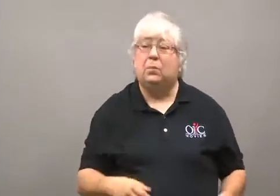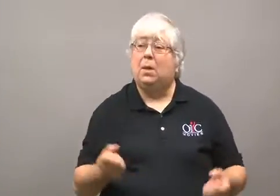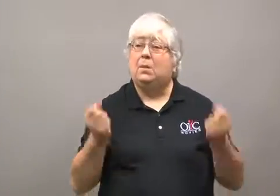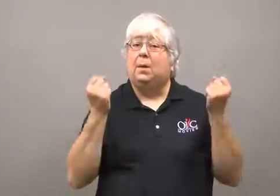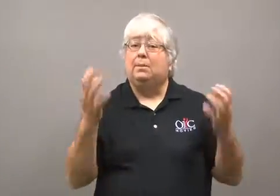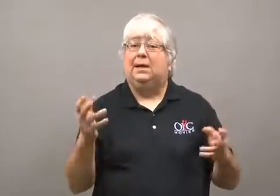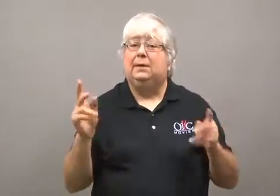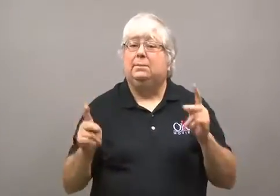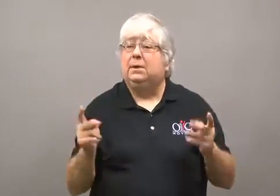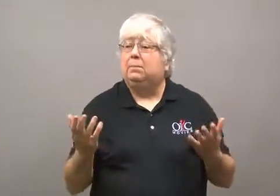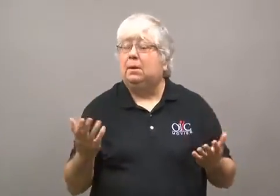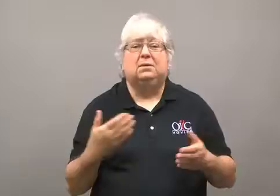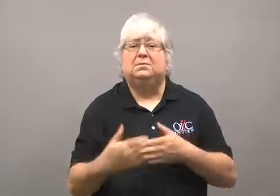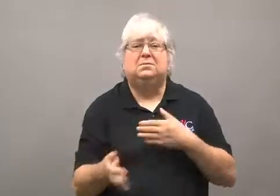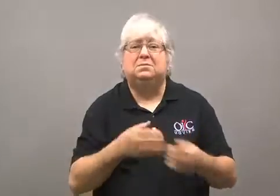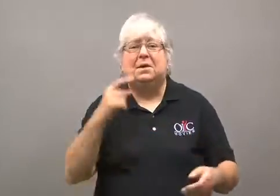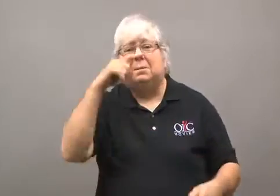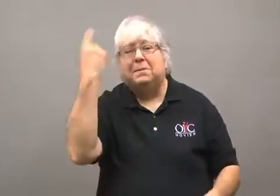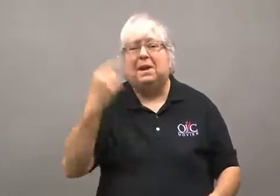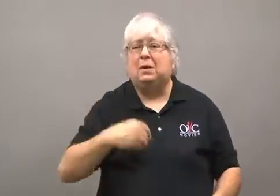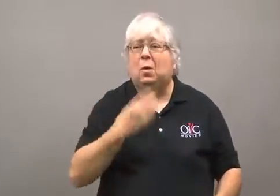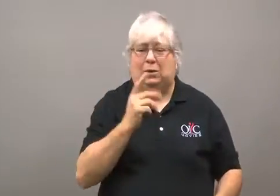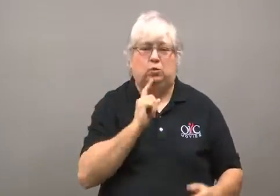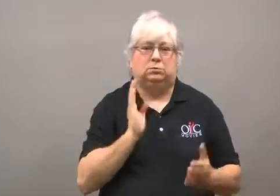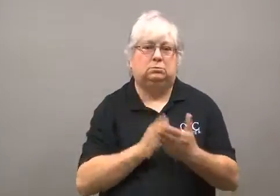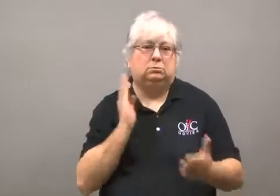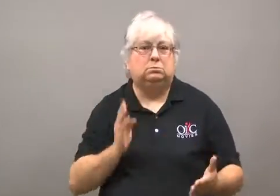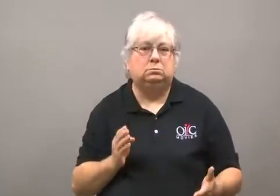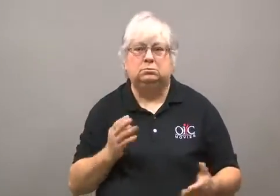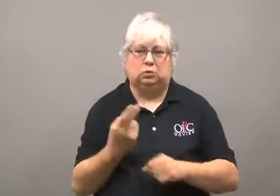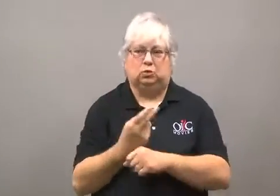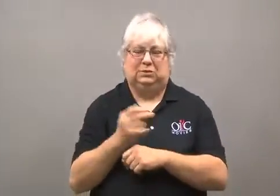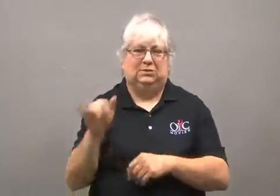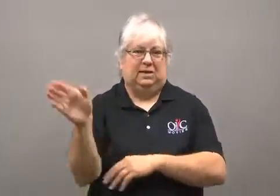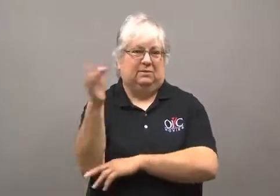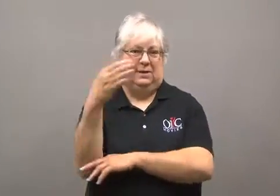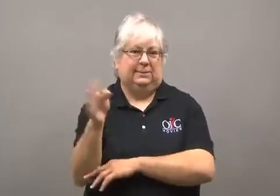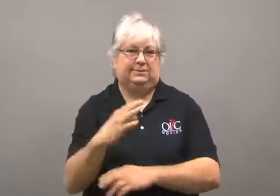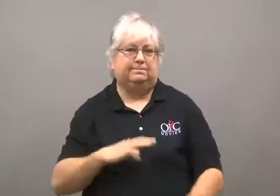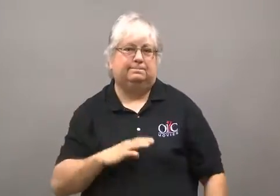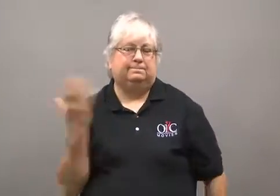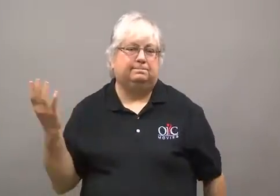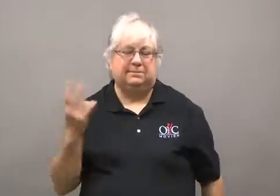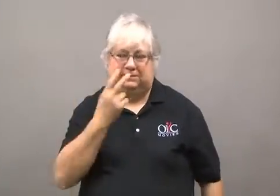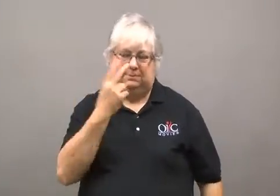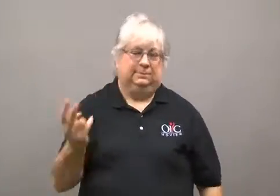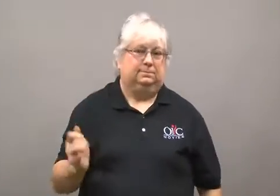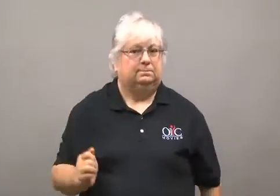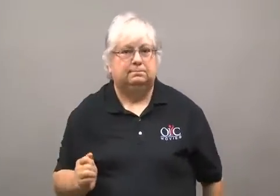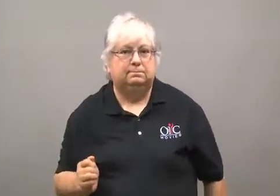Many people, both black and white, are against seeing that flag publicly displayed.